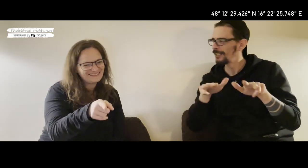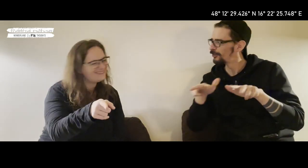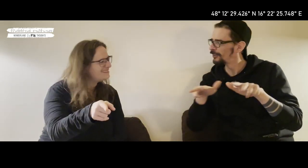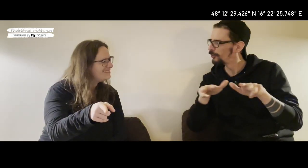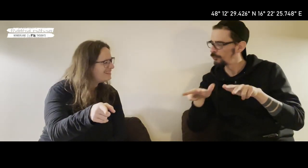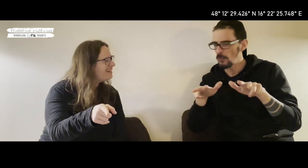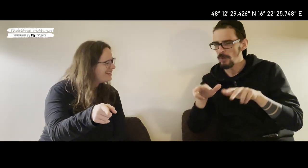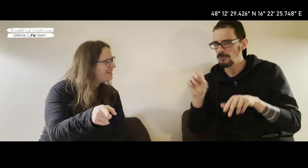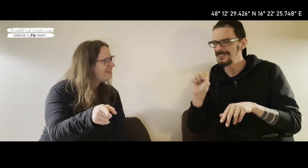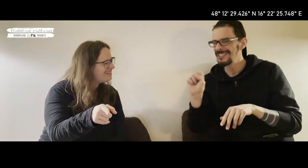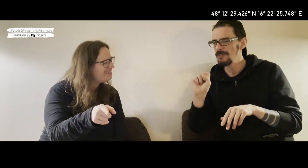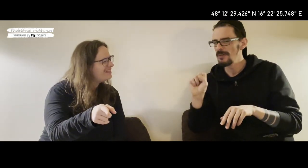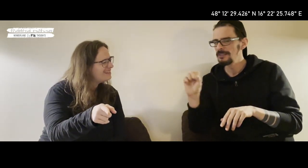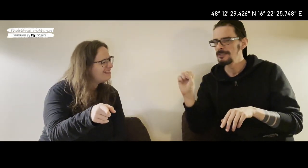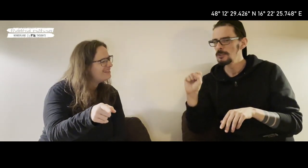What particularly fascinates me is how...